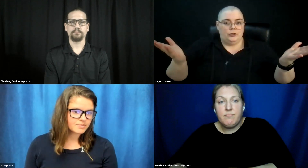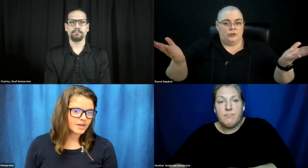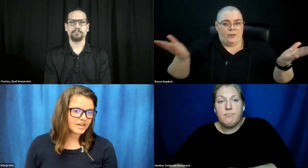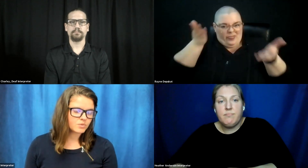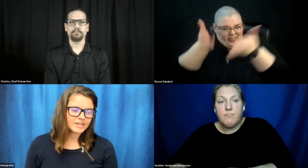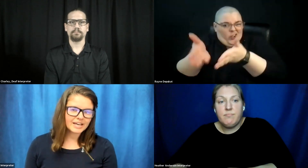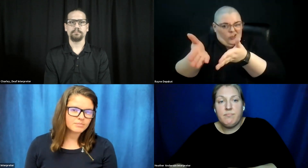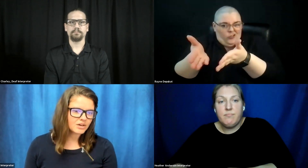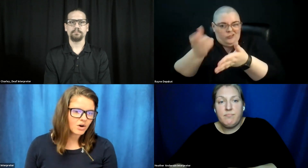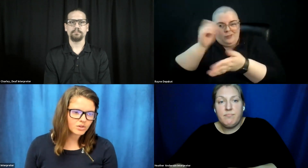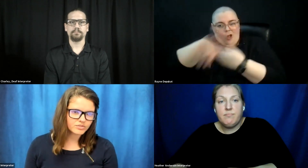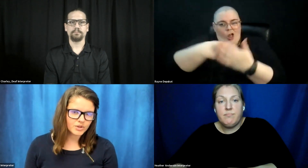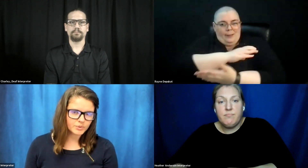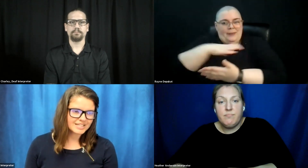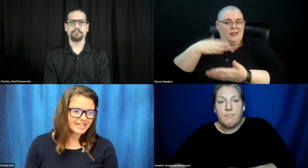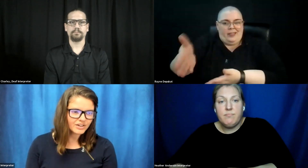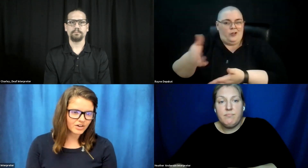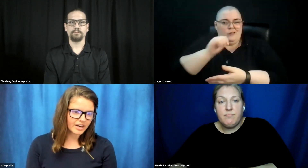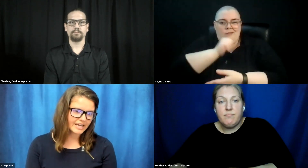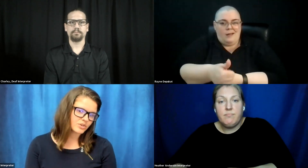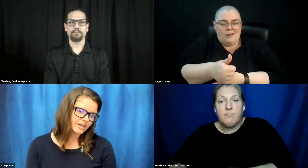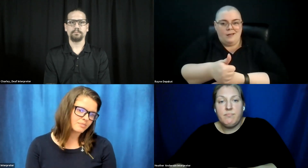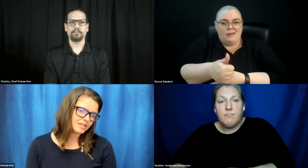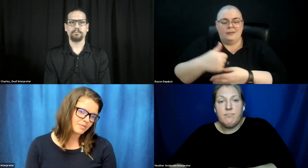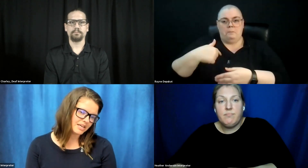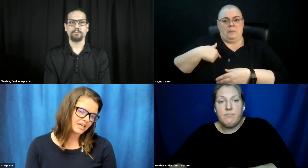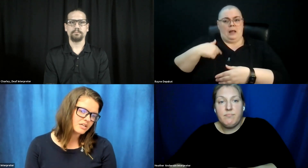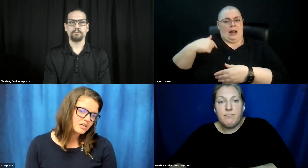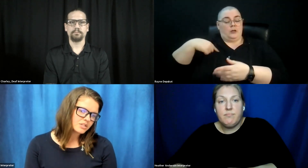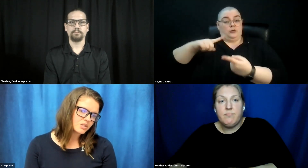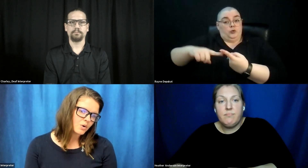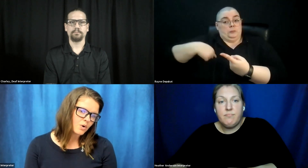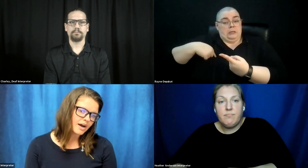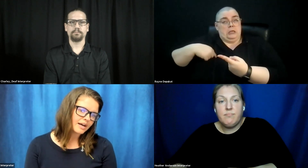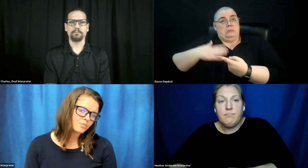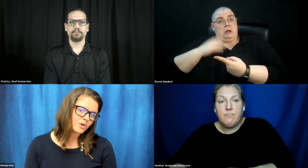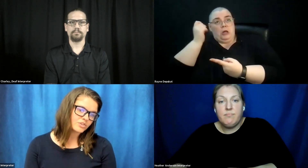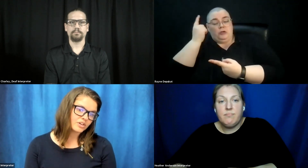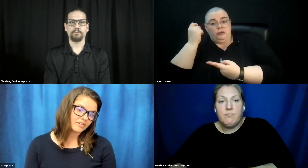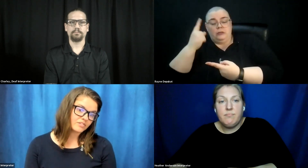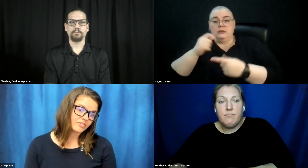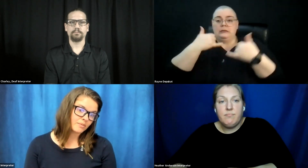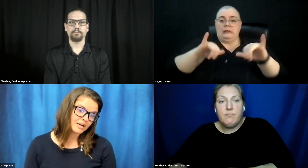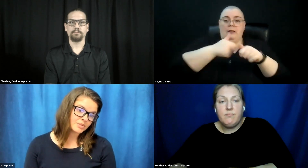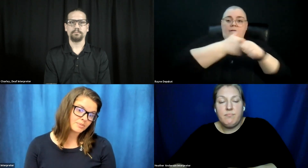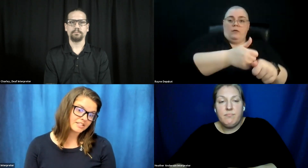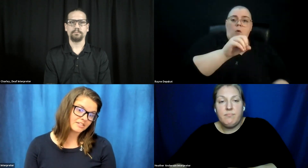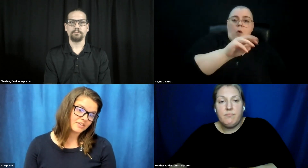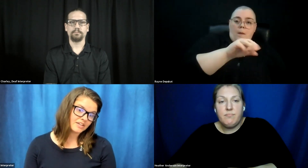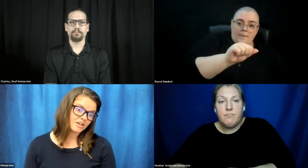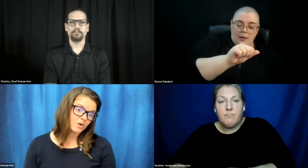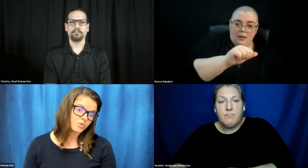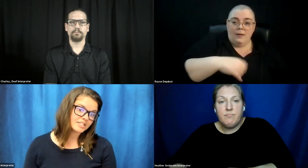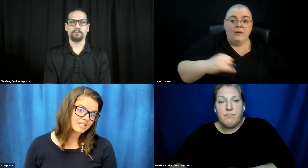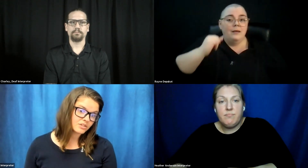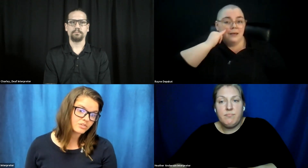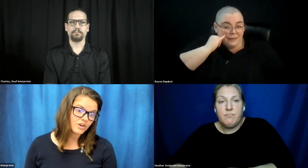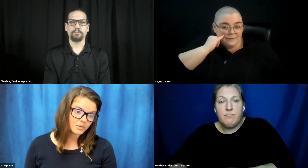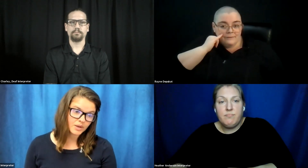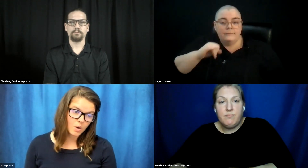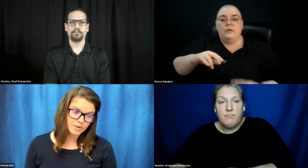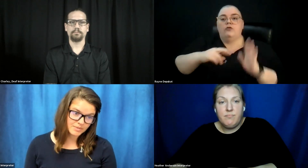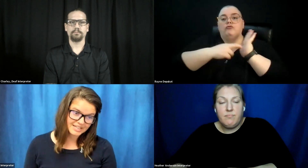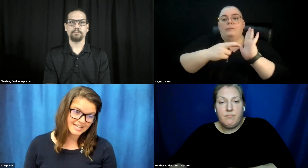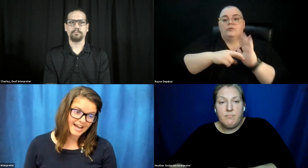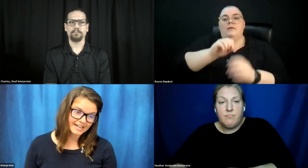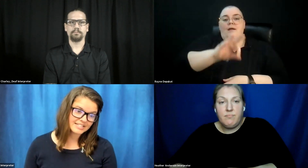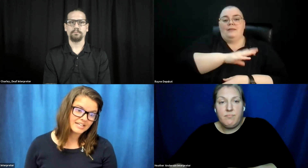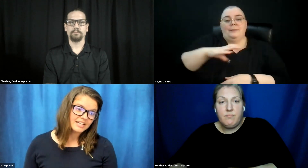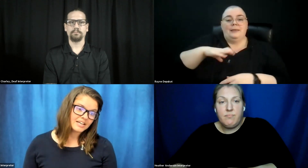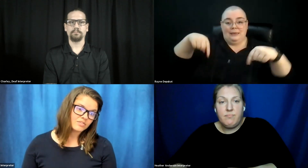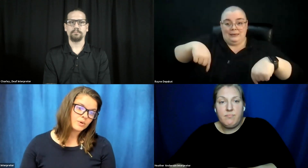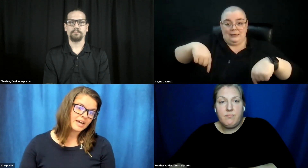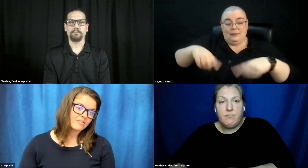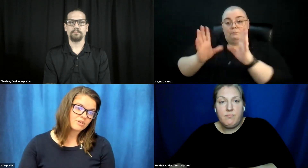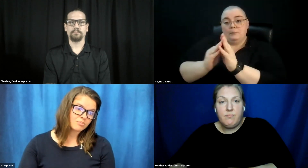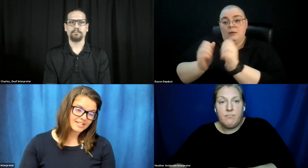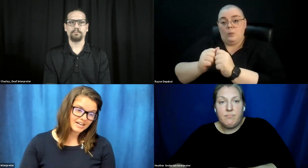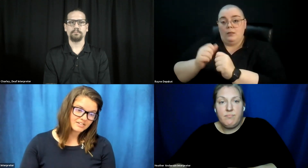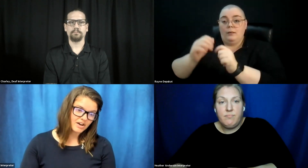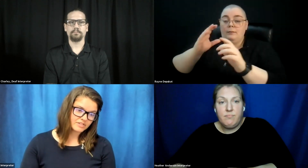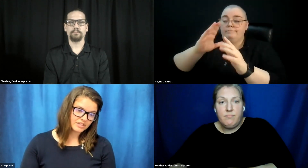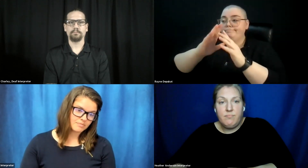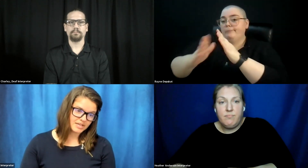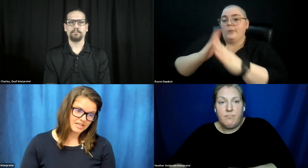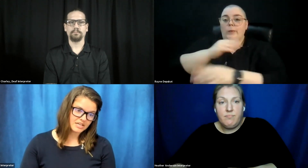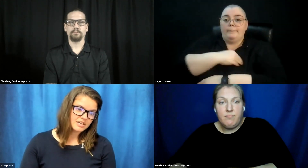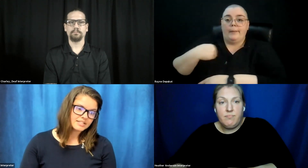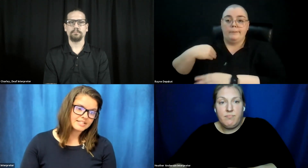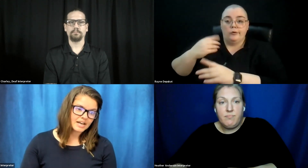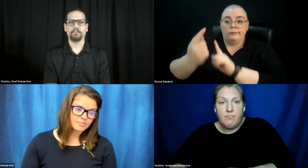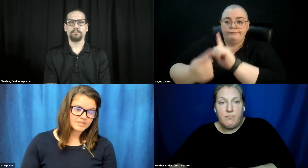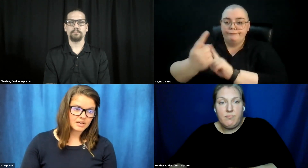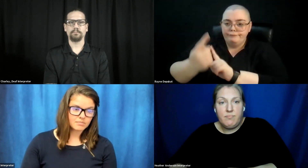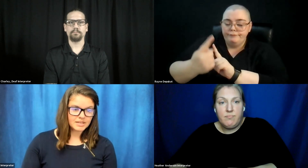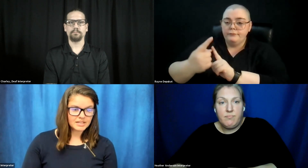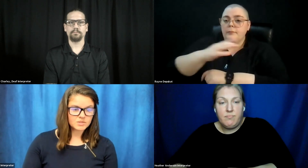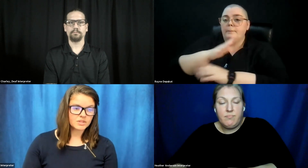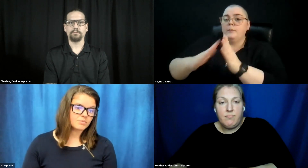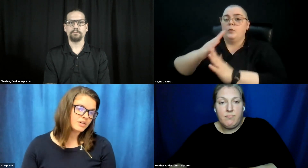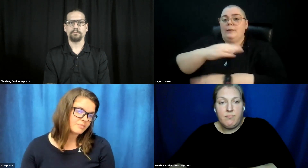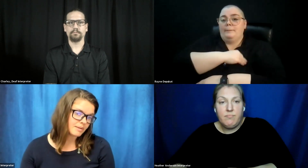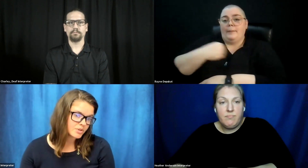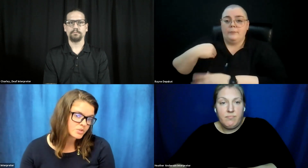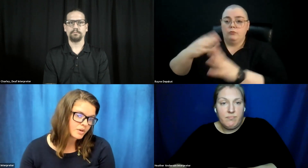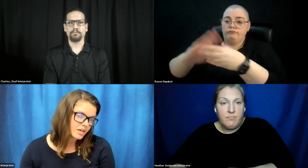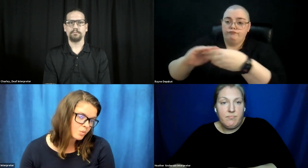we can't meet all of those here at during the meeting meeting. So I'm wondering, from my perspective, you know for still following Open Meetings Act. If we have a representative of the committee, set up some meetings with community members one on one,